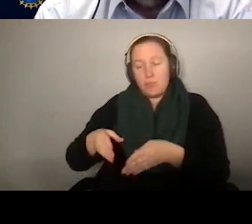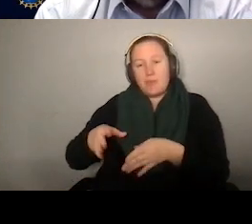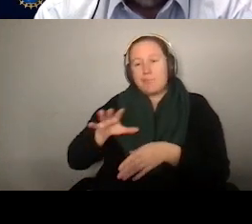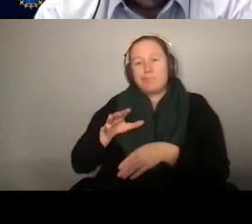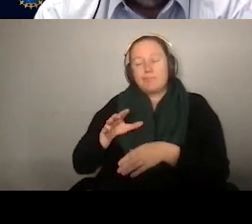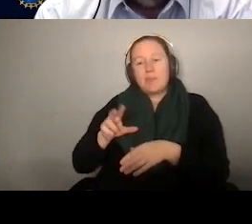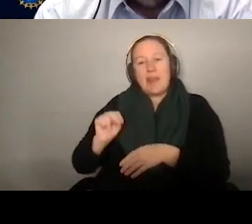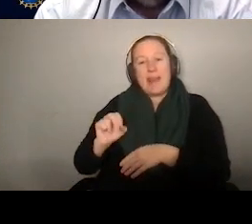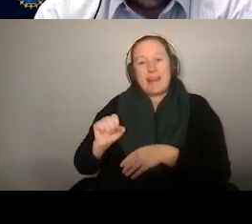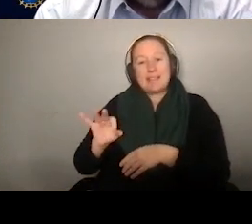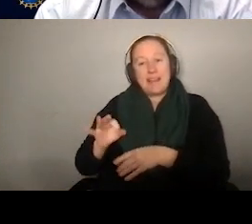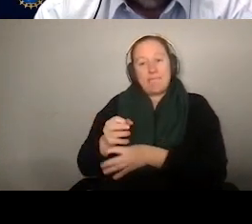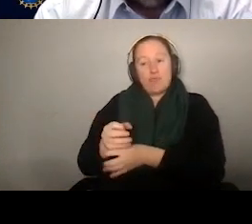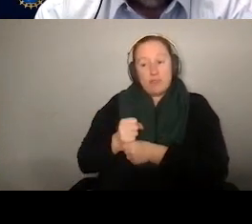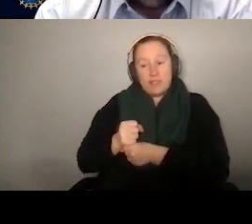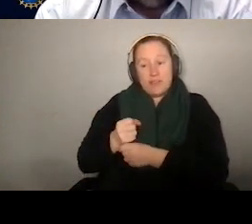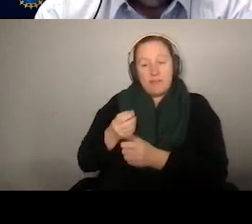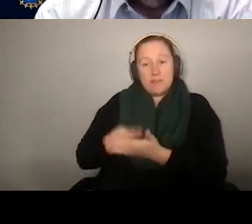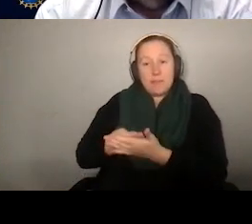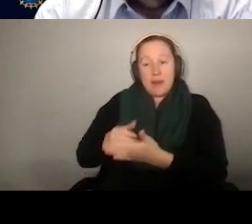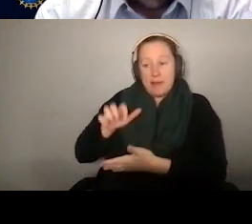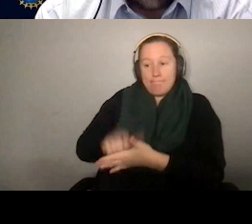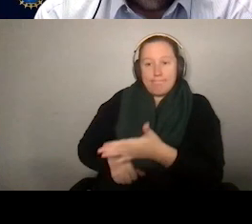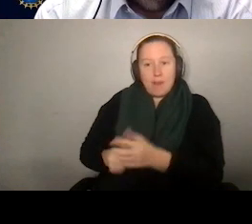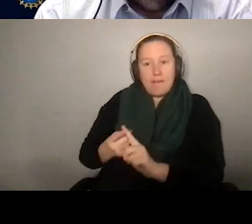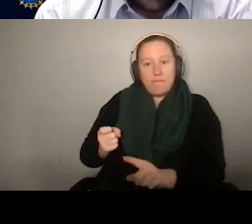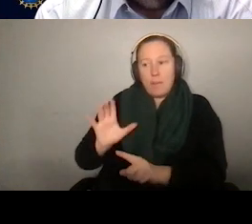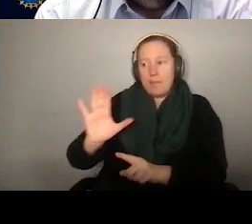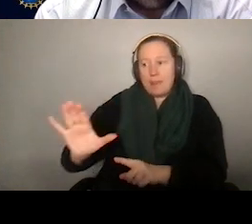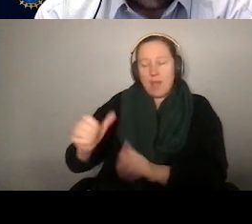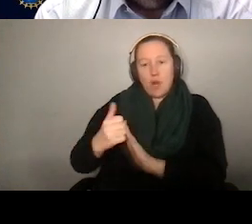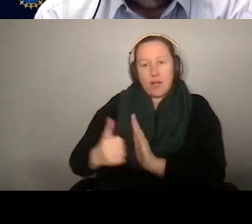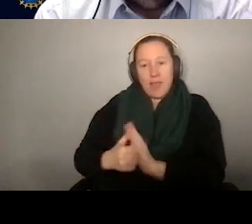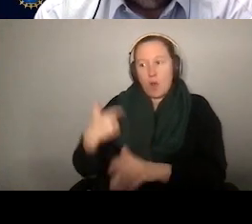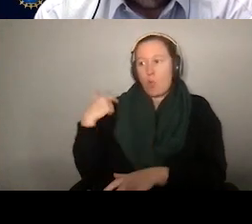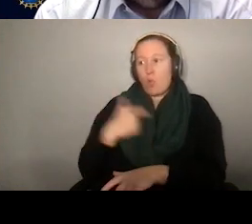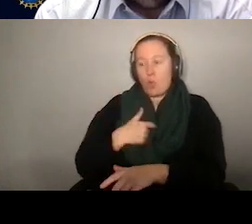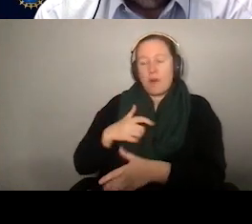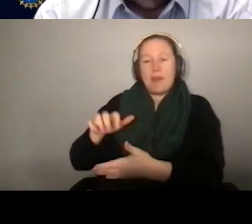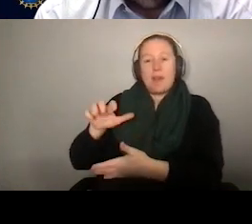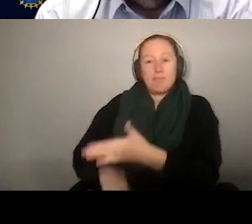NSF pulling money from the sender's account. In these instances, the receiving organization